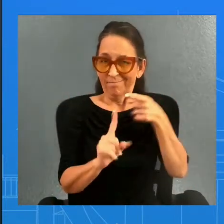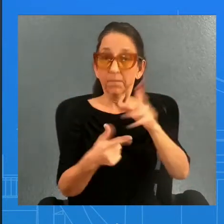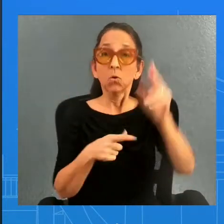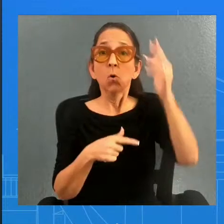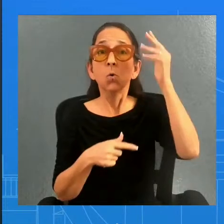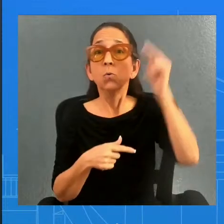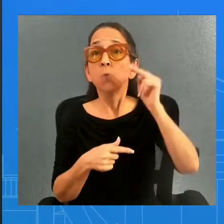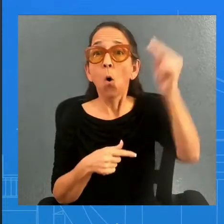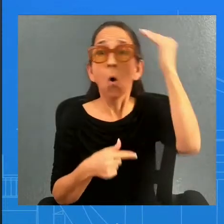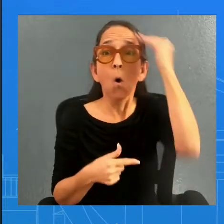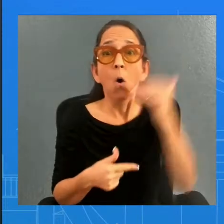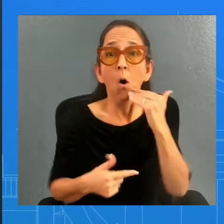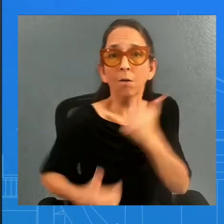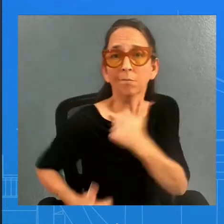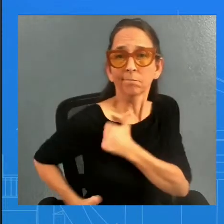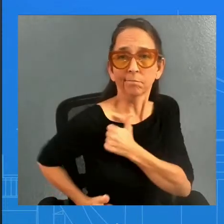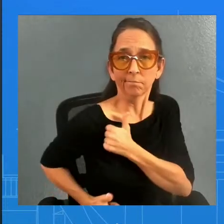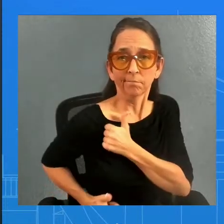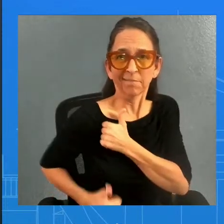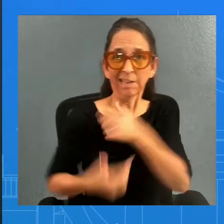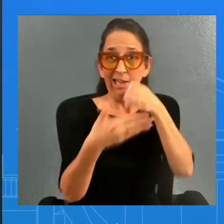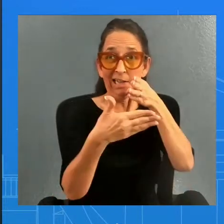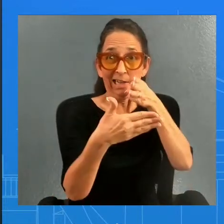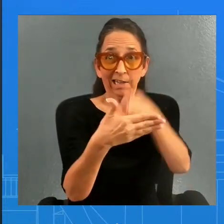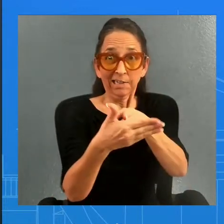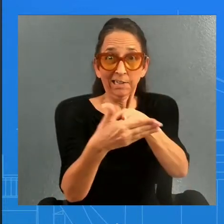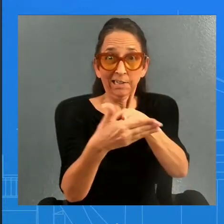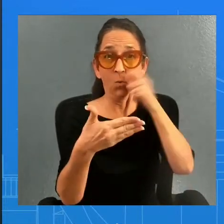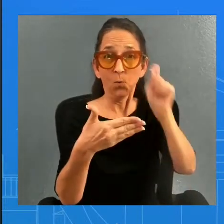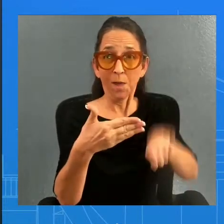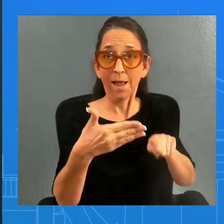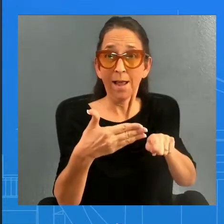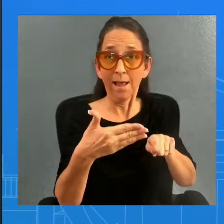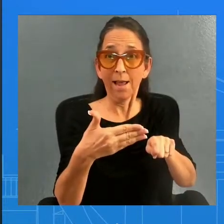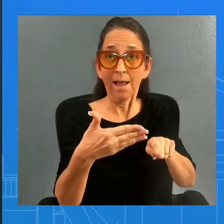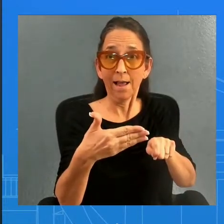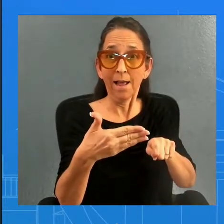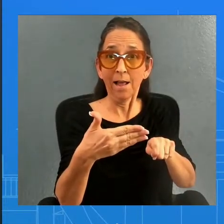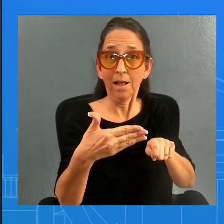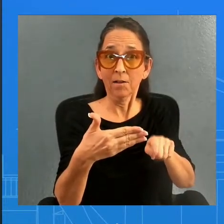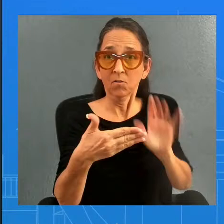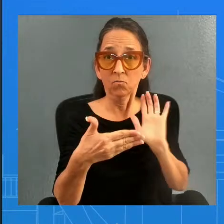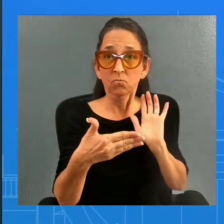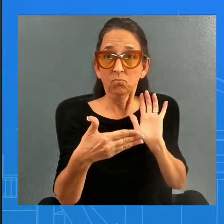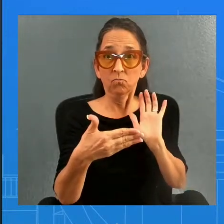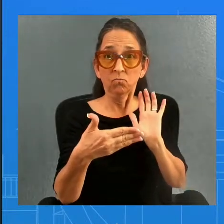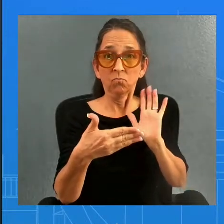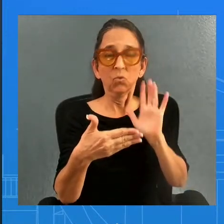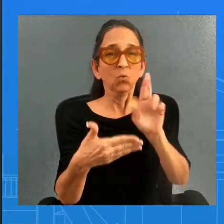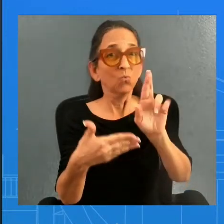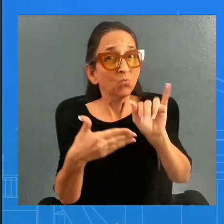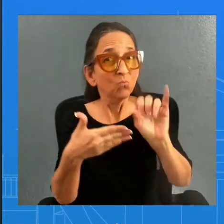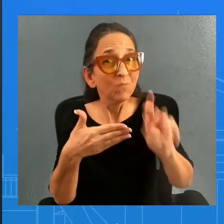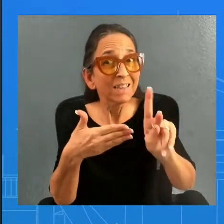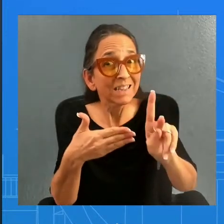they will become legitimate military targets. Ms. Jean-Pierre: All right. Janne, you have the last one. The Press: Thank you very much. questions.